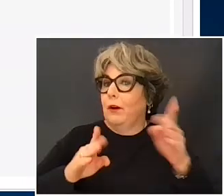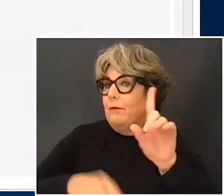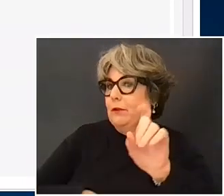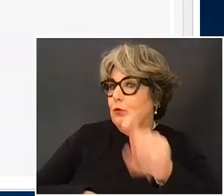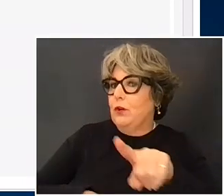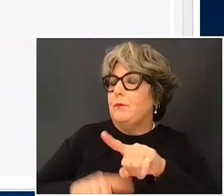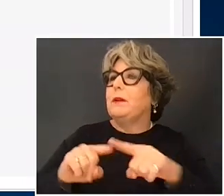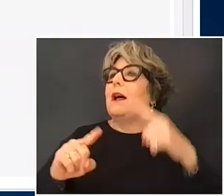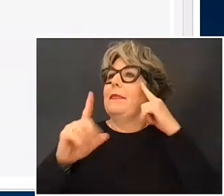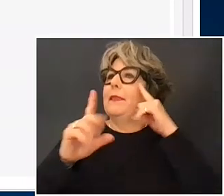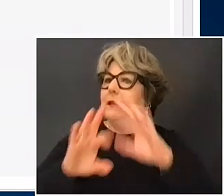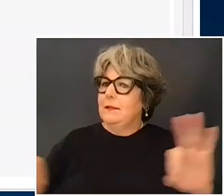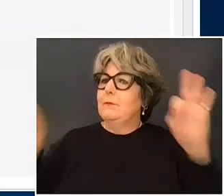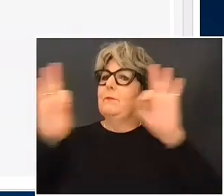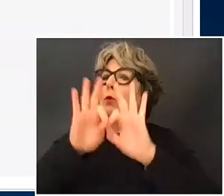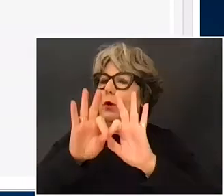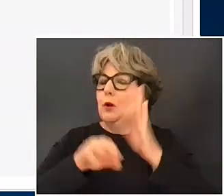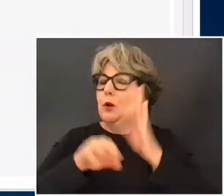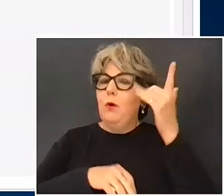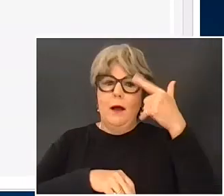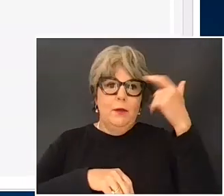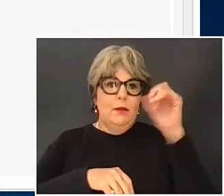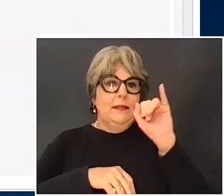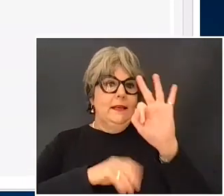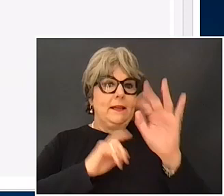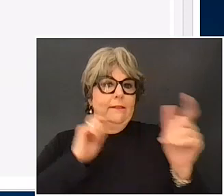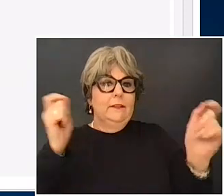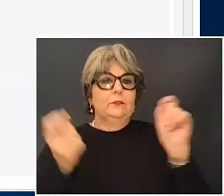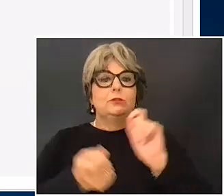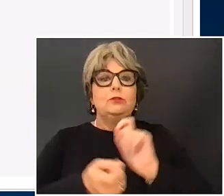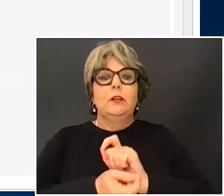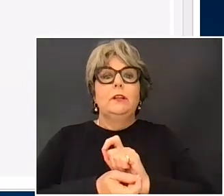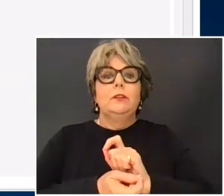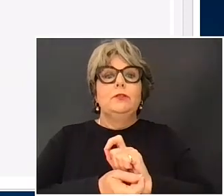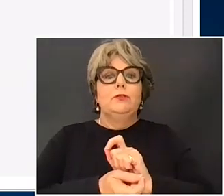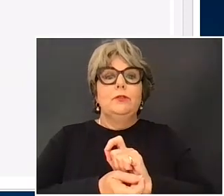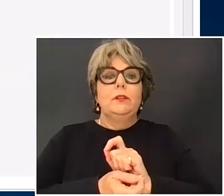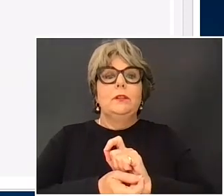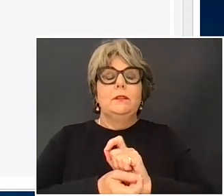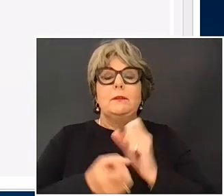because it could- if it changes a whole lot of other things that institutions have